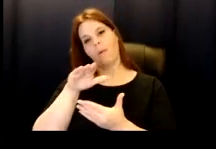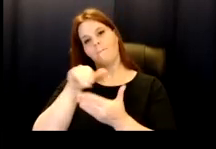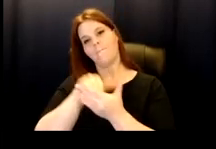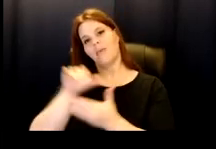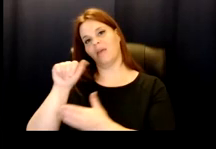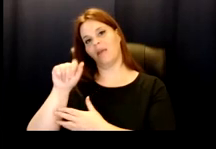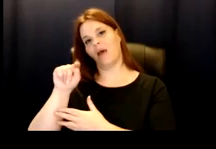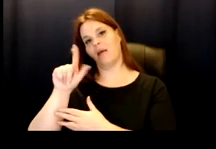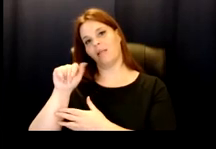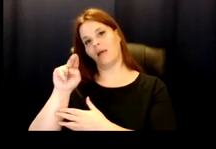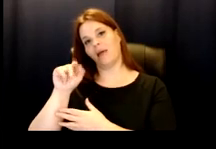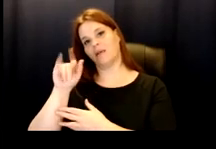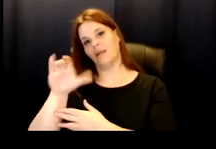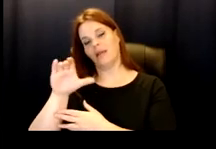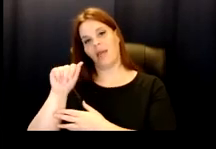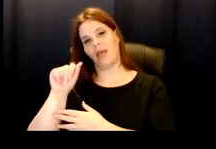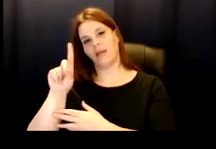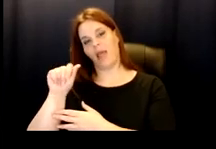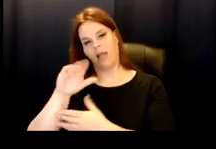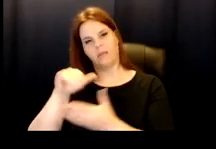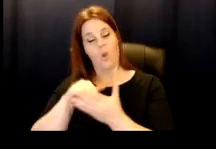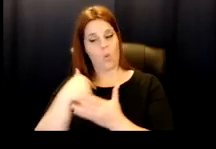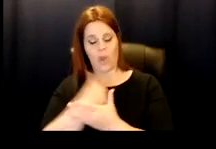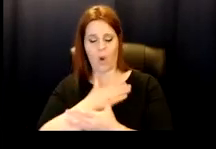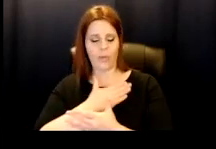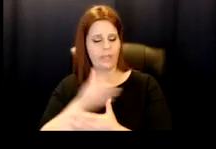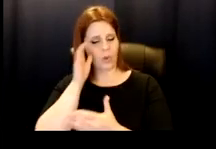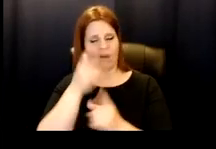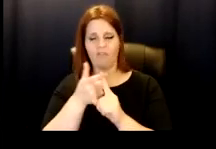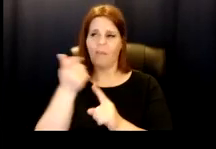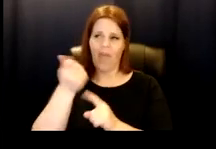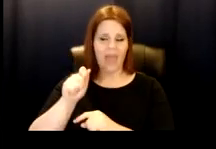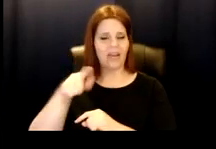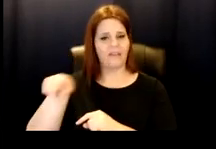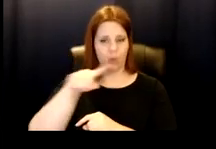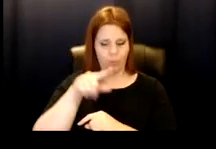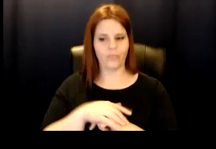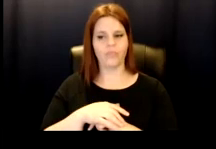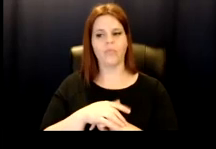but we are willing to hear from any of you. The question is: Would any of you have resources